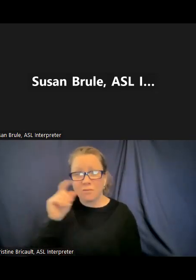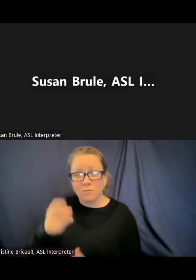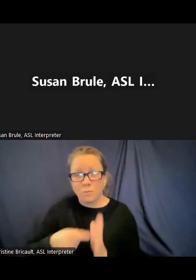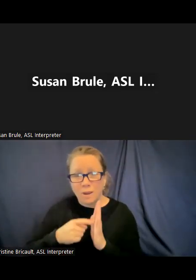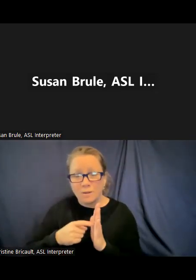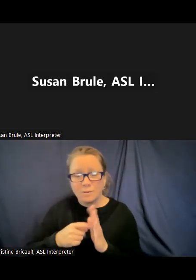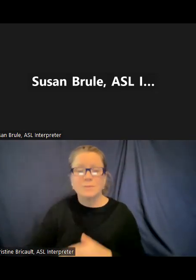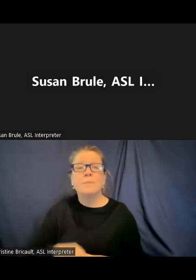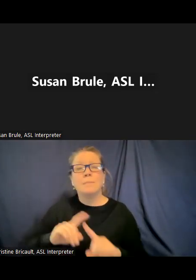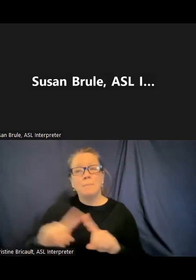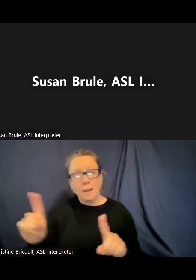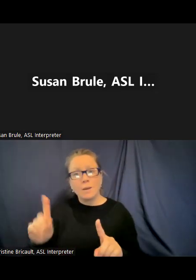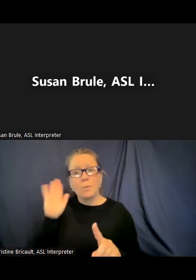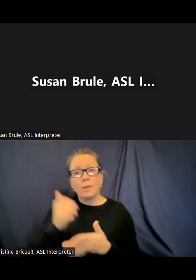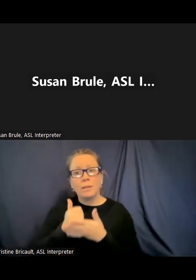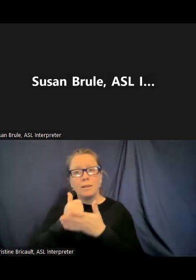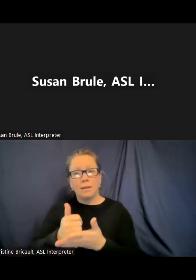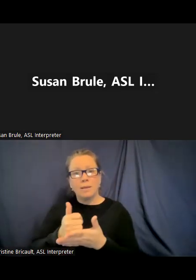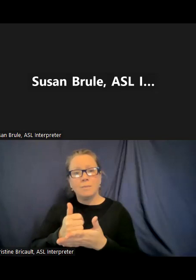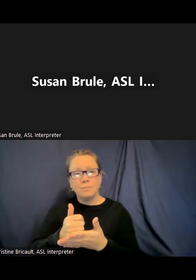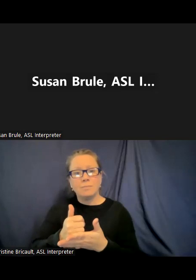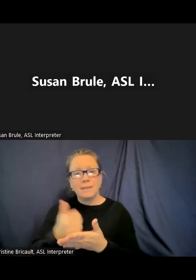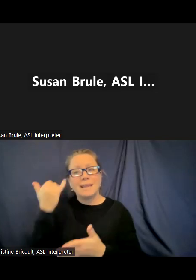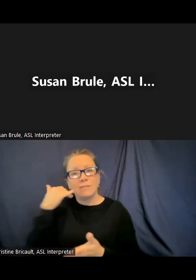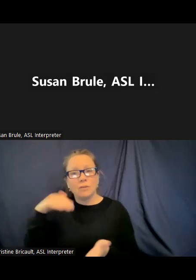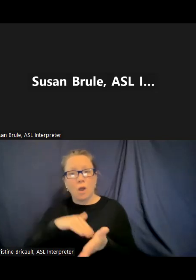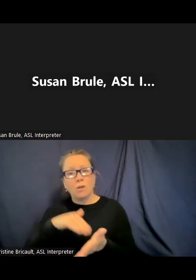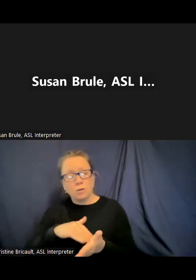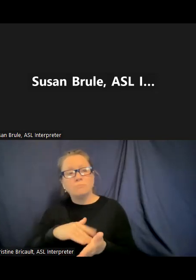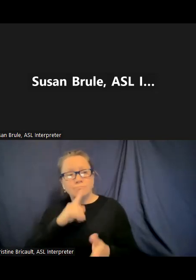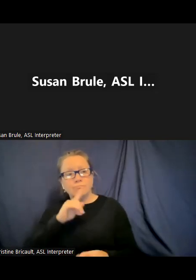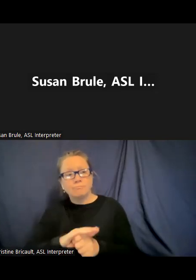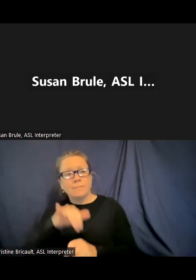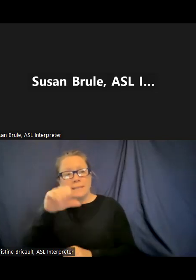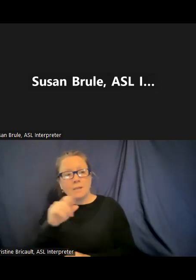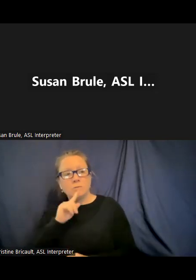but it's helpful to have the doctor confirm the existence of that disability-based limitation.